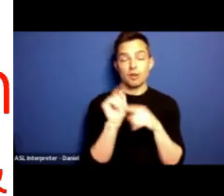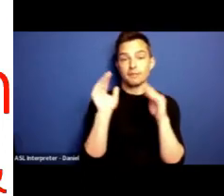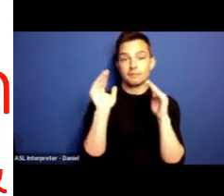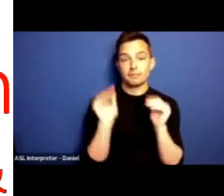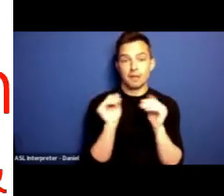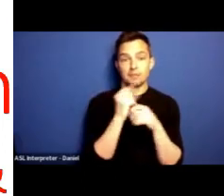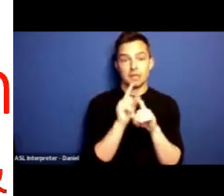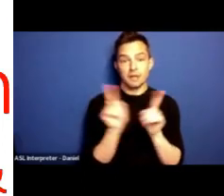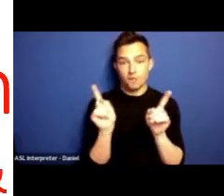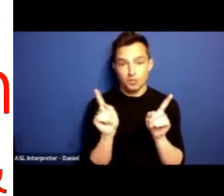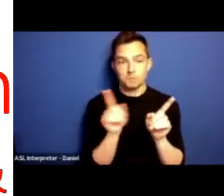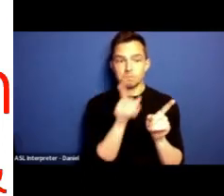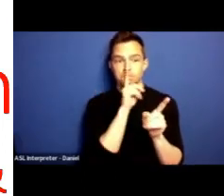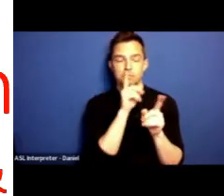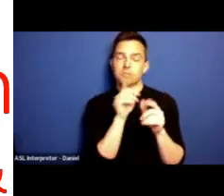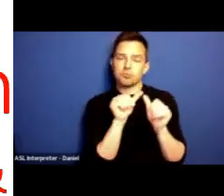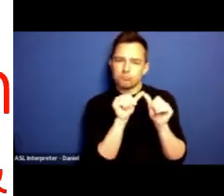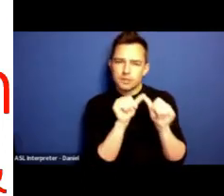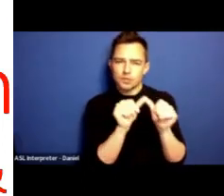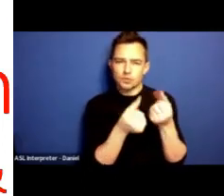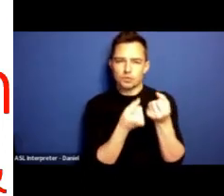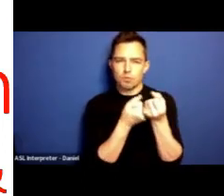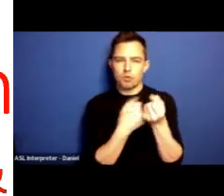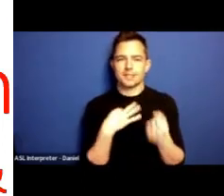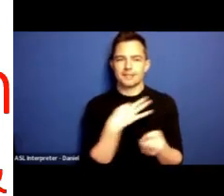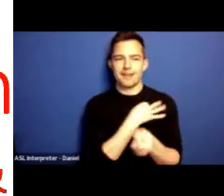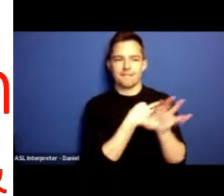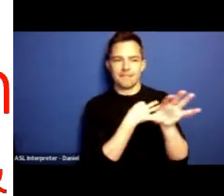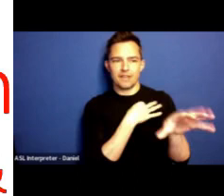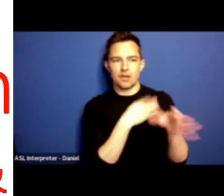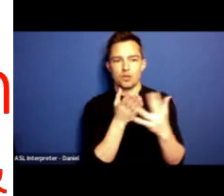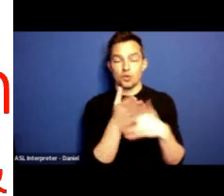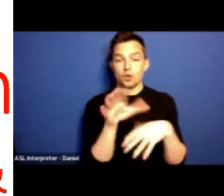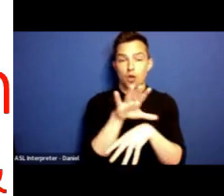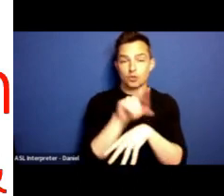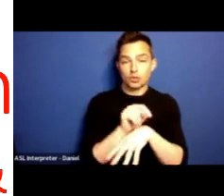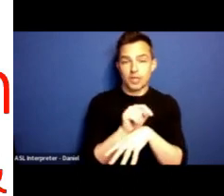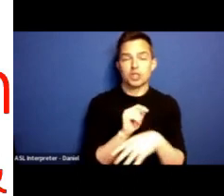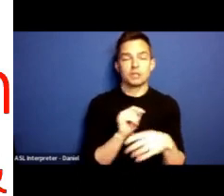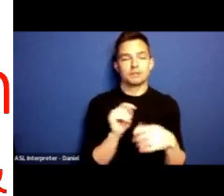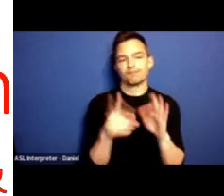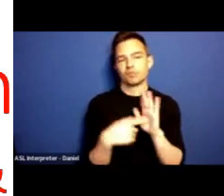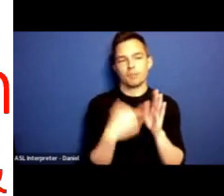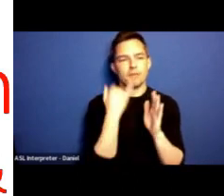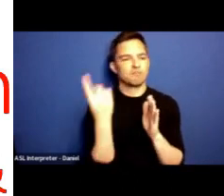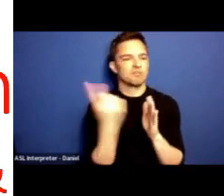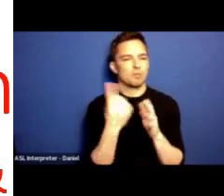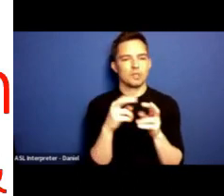difference, but to continue to support staff via consultation so if they have somebody particularly difficult that they